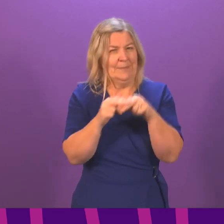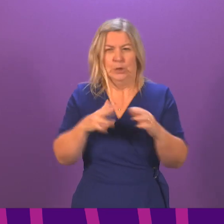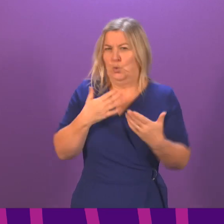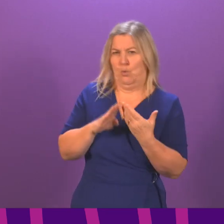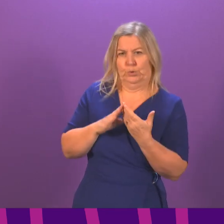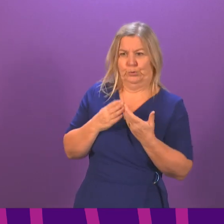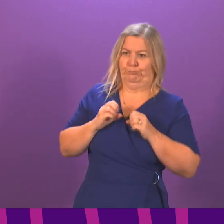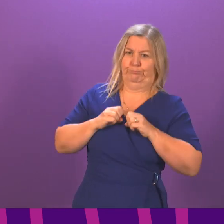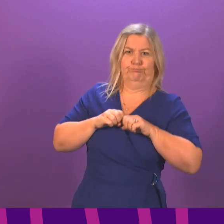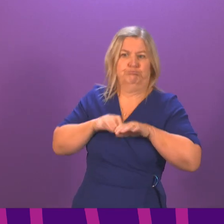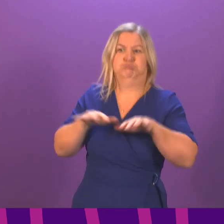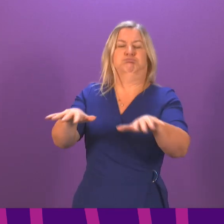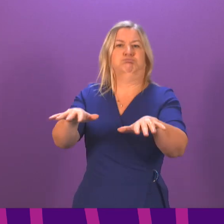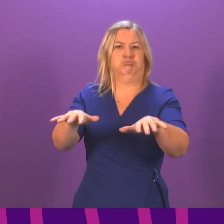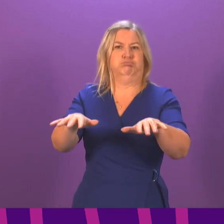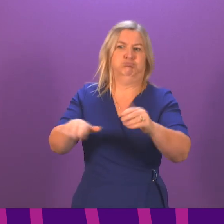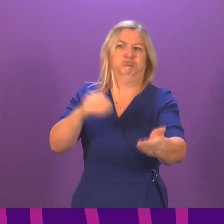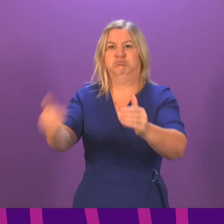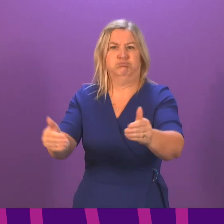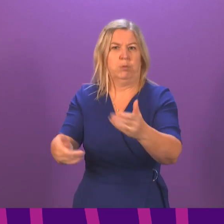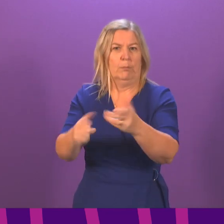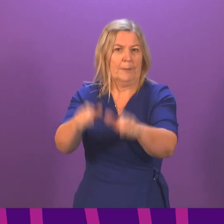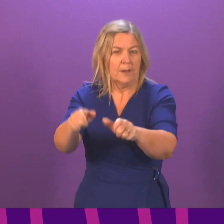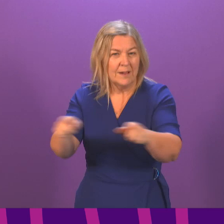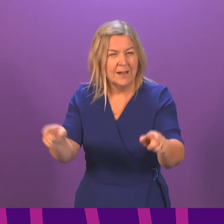We should all consider whether there are alternative ways to have Christmas contact this year with